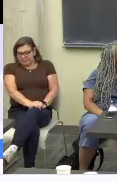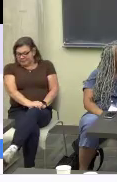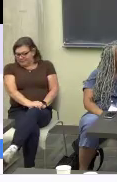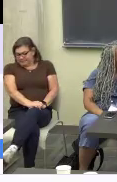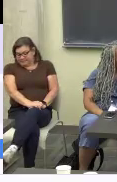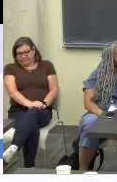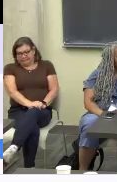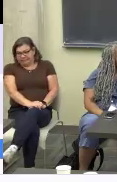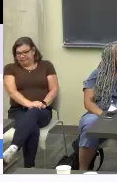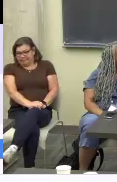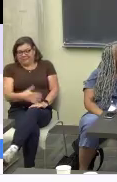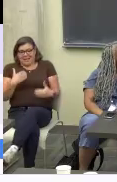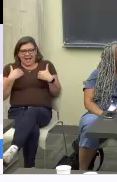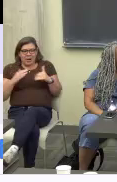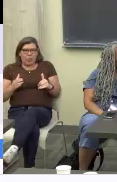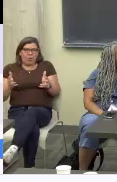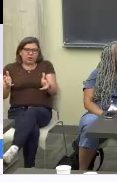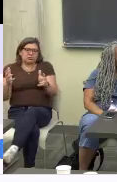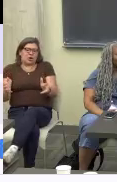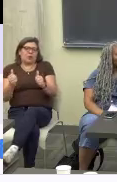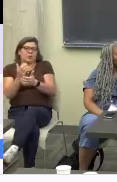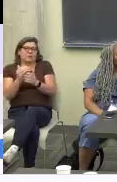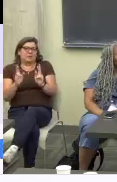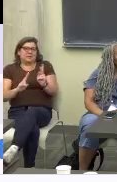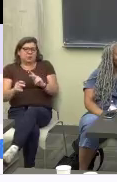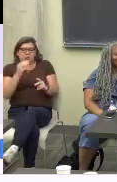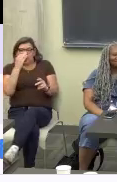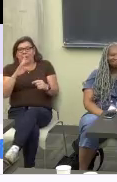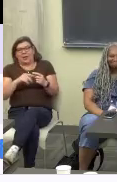I don't want to talk to another person who doesn't care about accessibility.